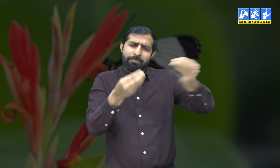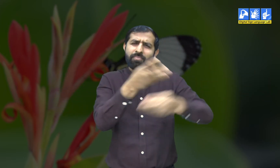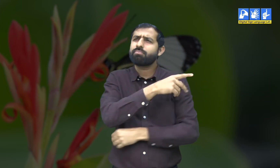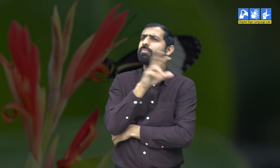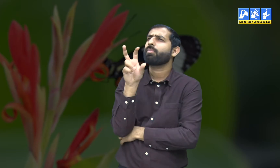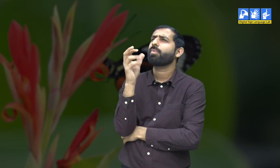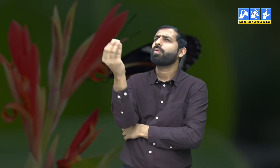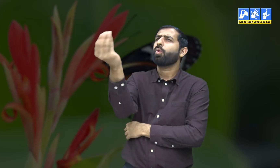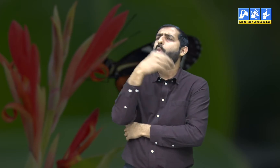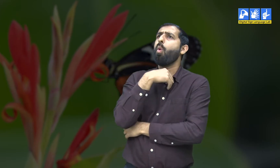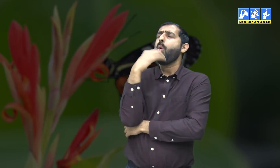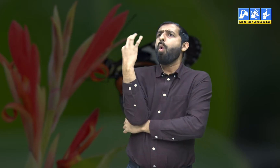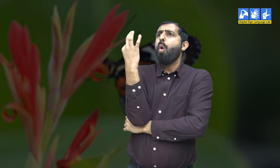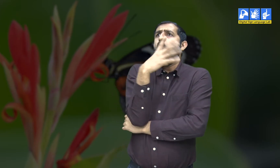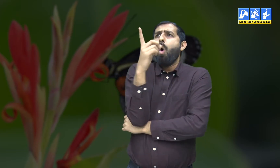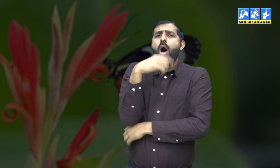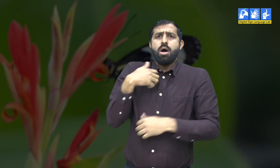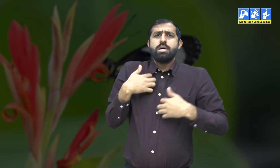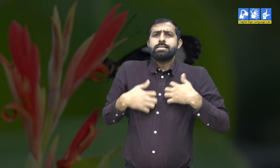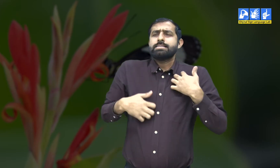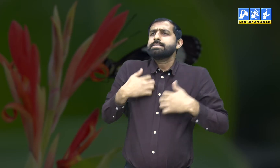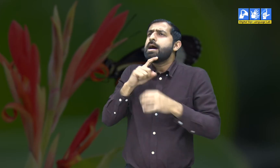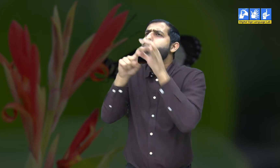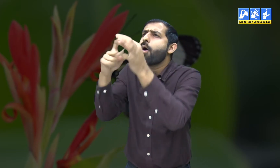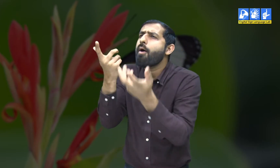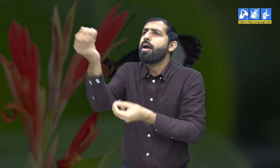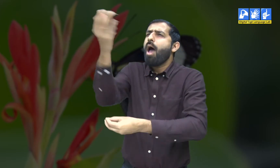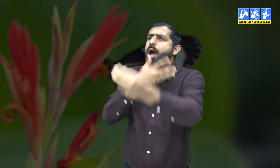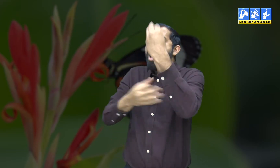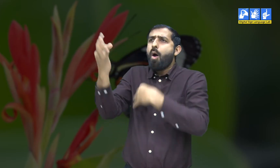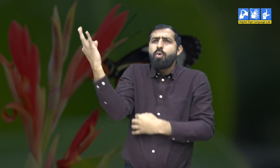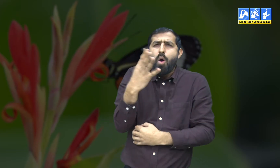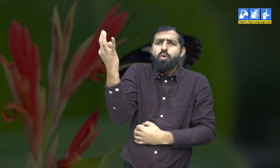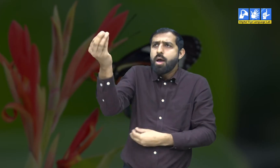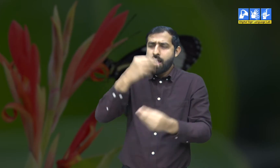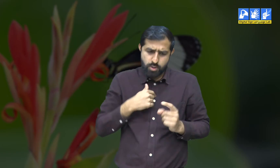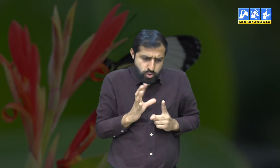He was the one who used to give him new ideas.